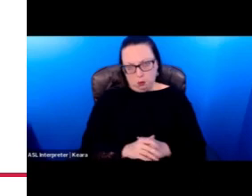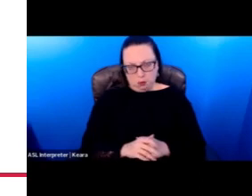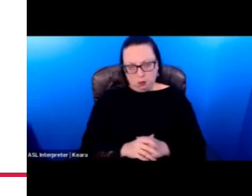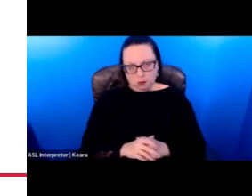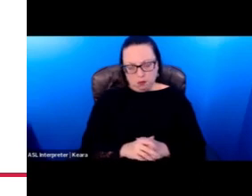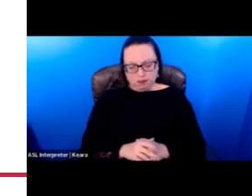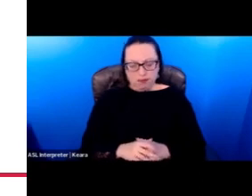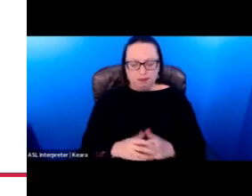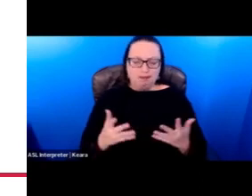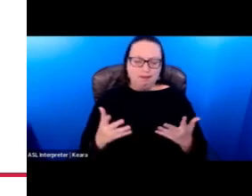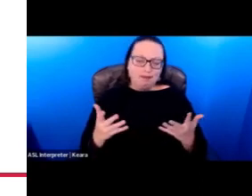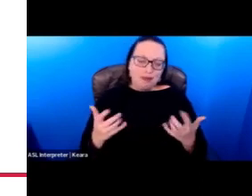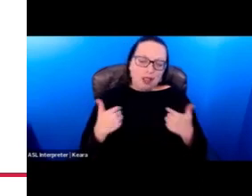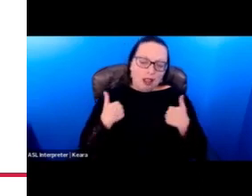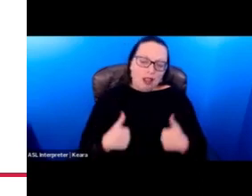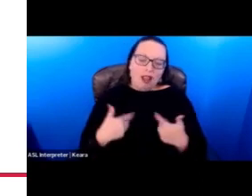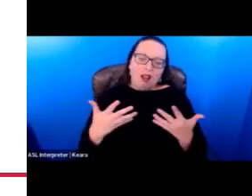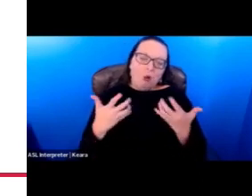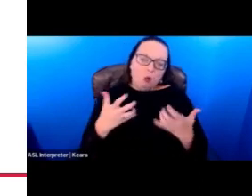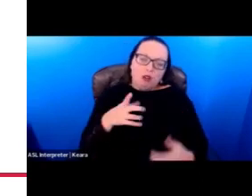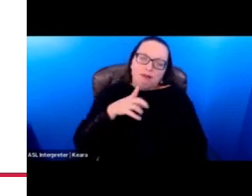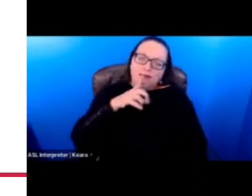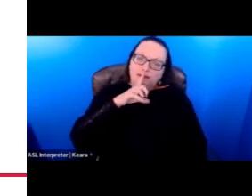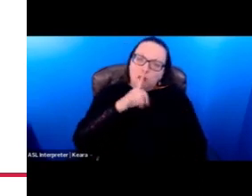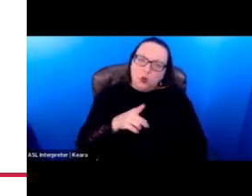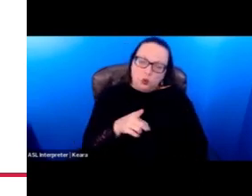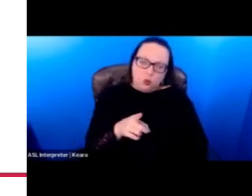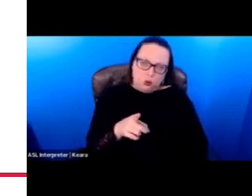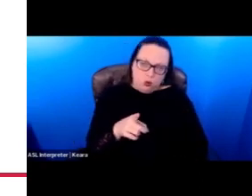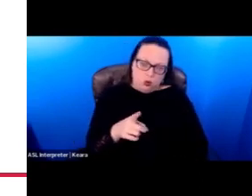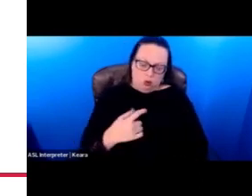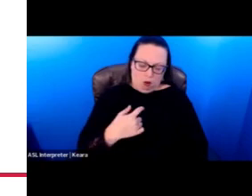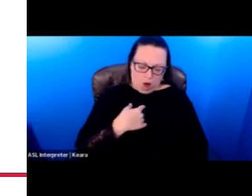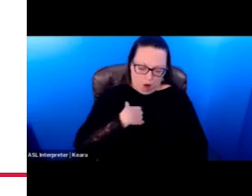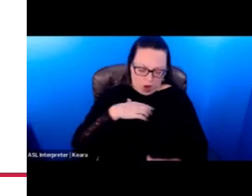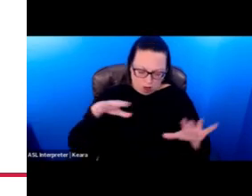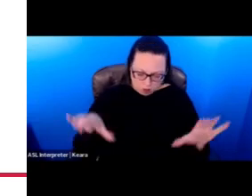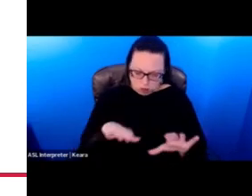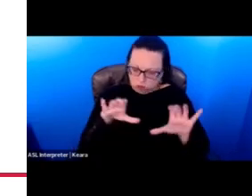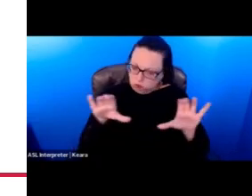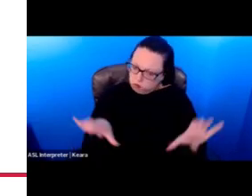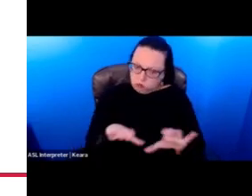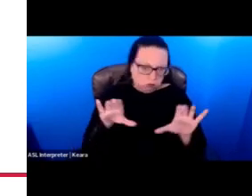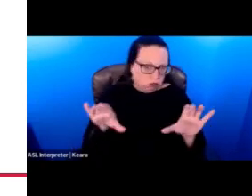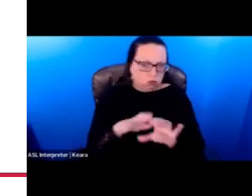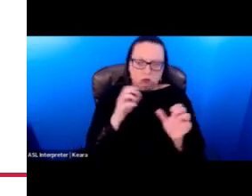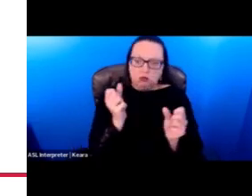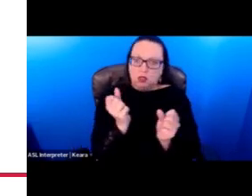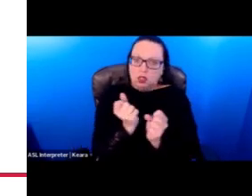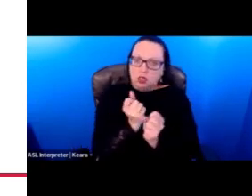want to make sure that I'm doing everything that I can to educate